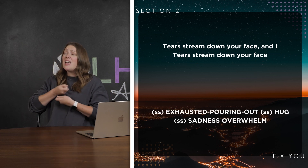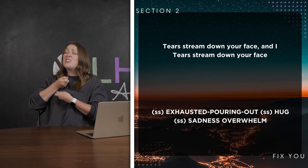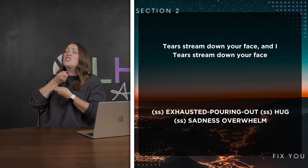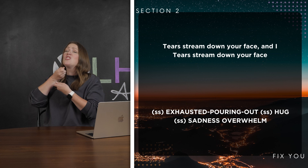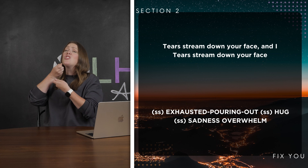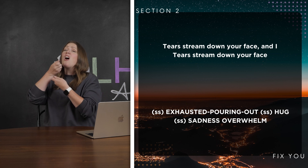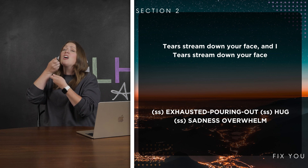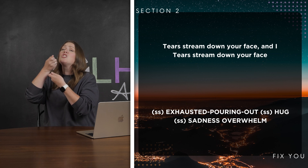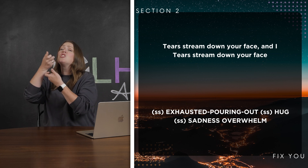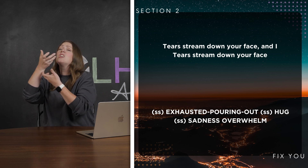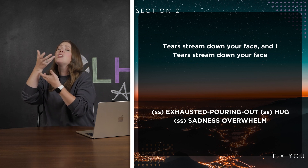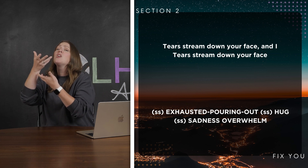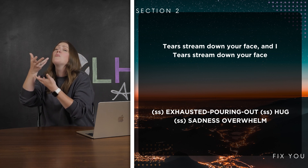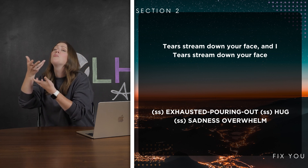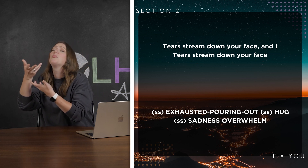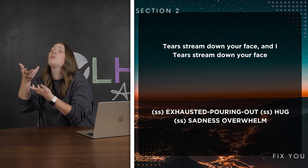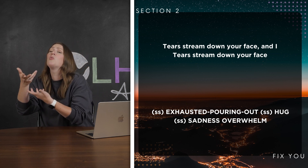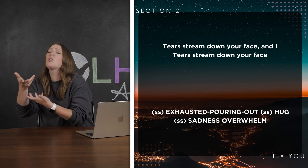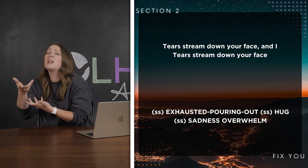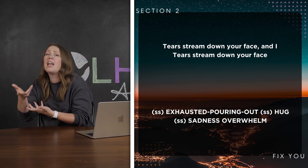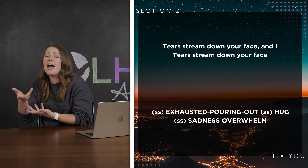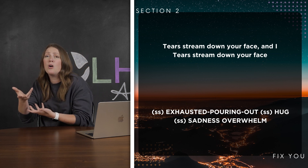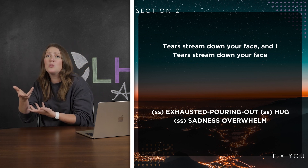EXHAUSTED-POURING-OUT